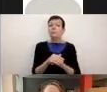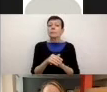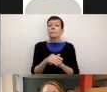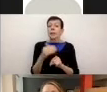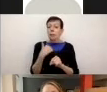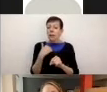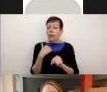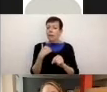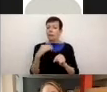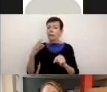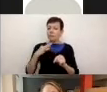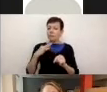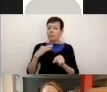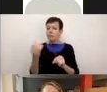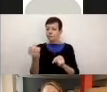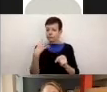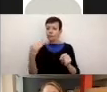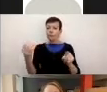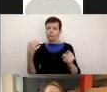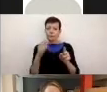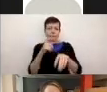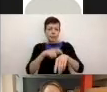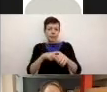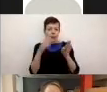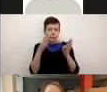Full program guidelines will become available in March.